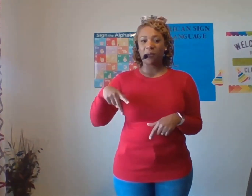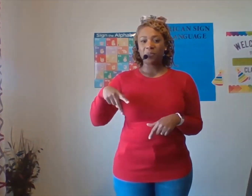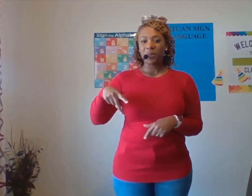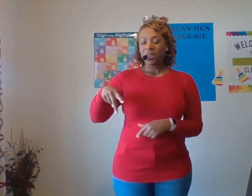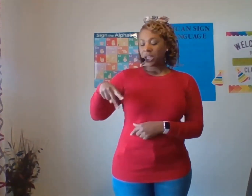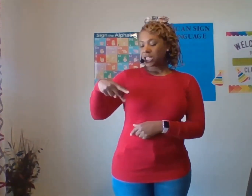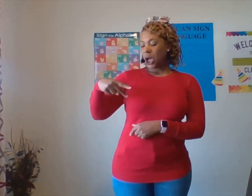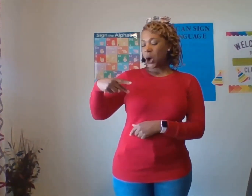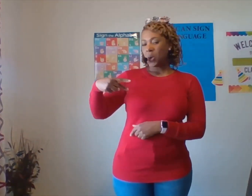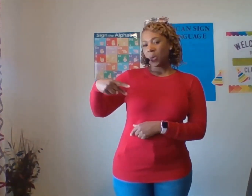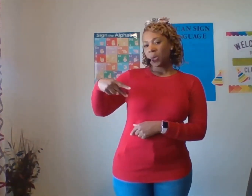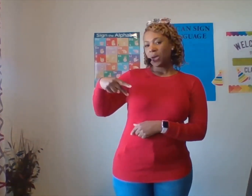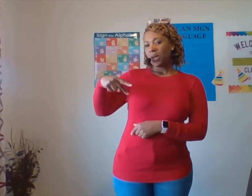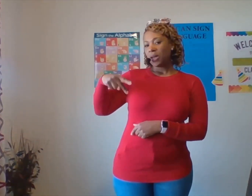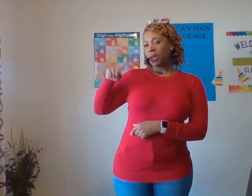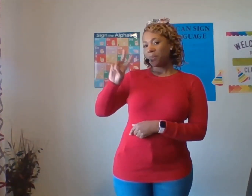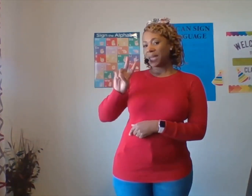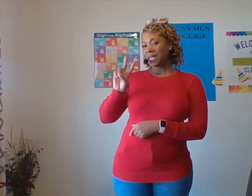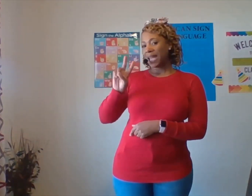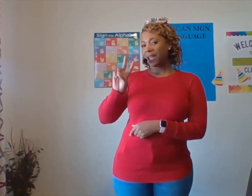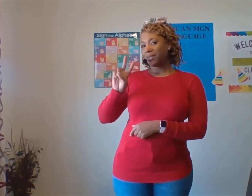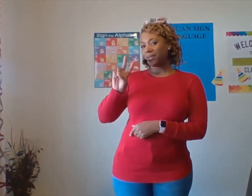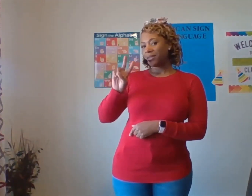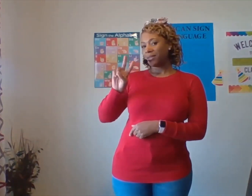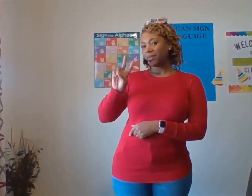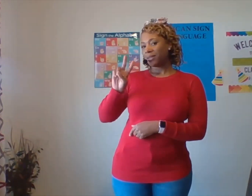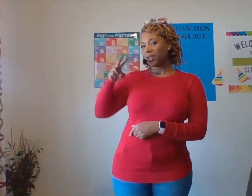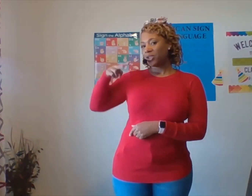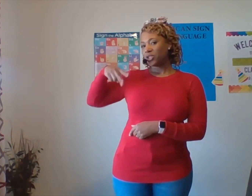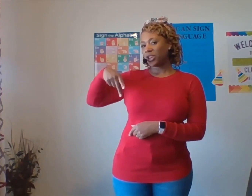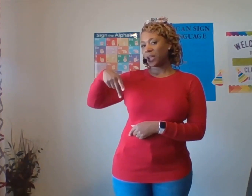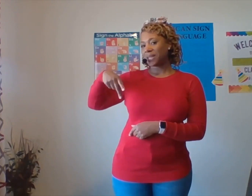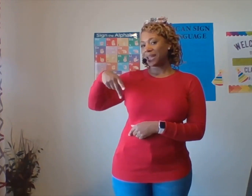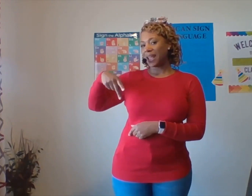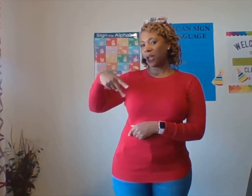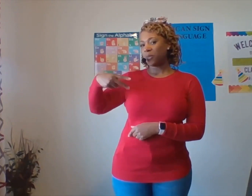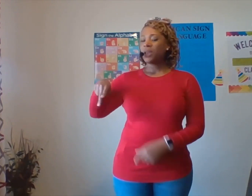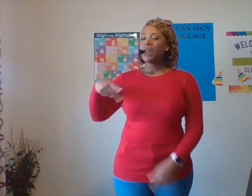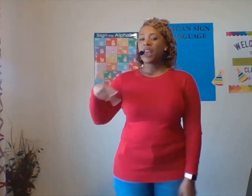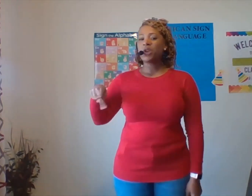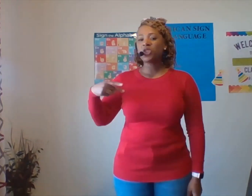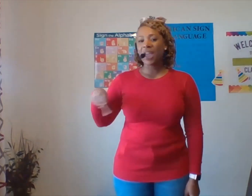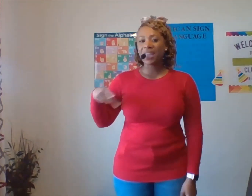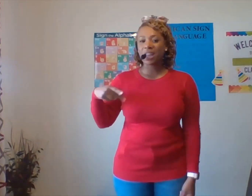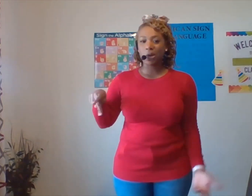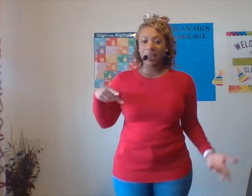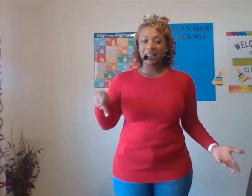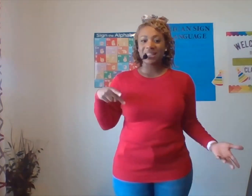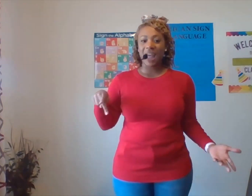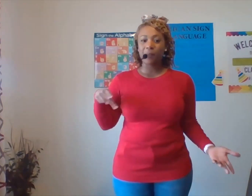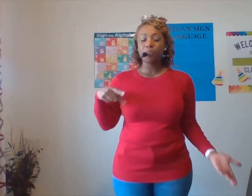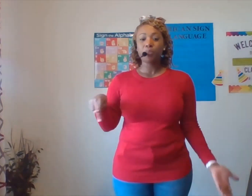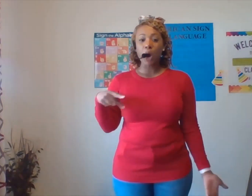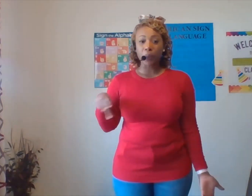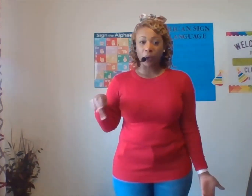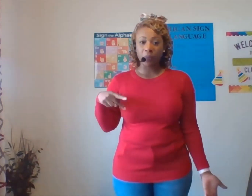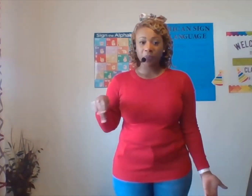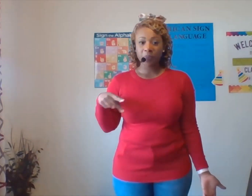so piece hand turn it upside down and you shake it and you get the sign purple